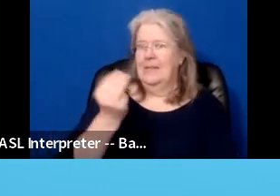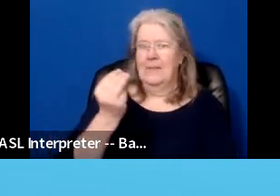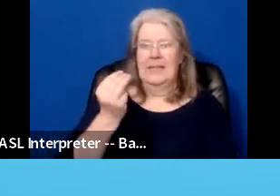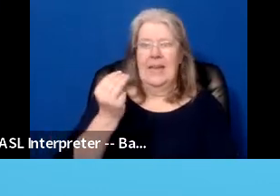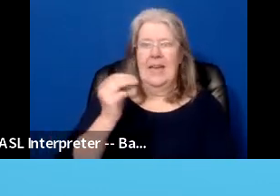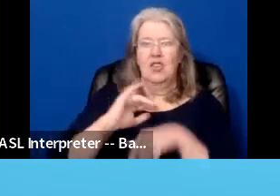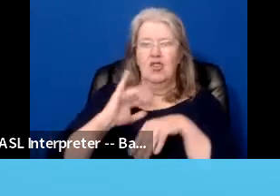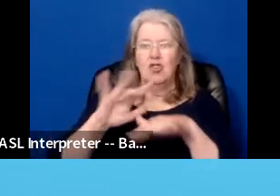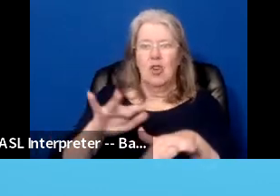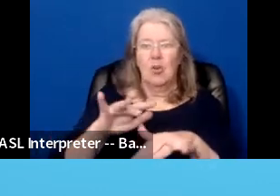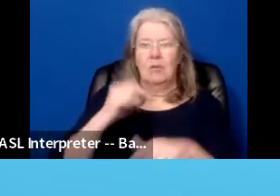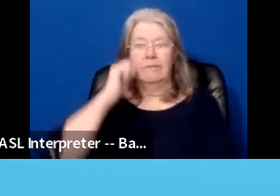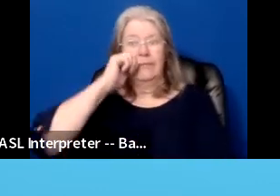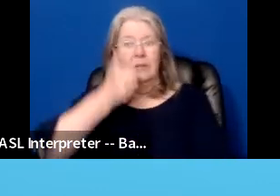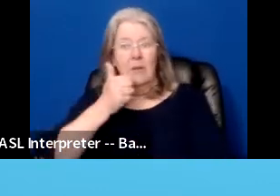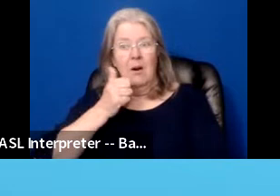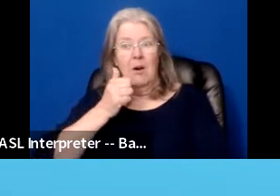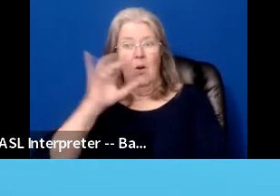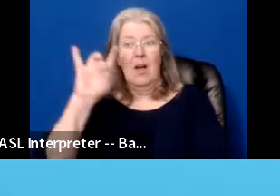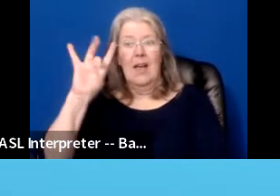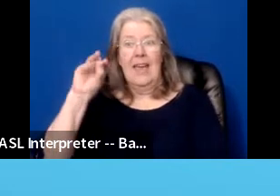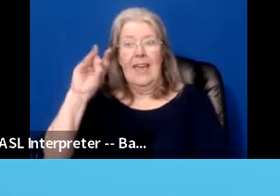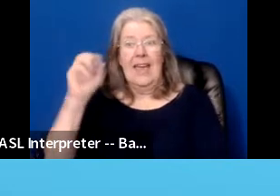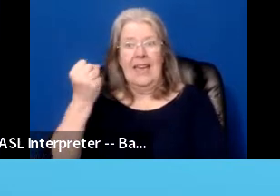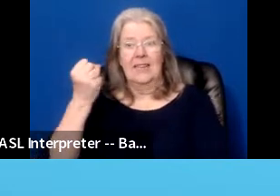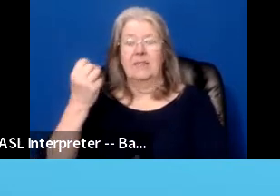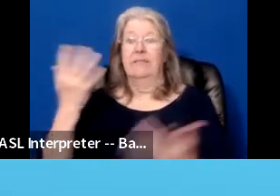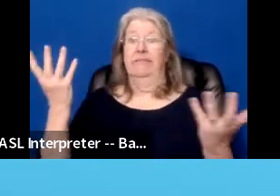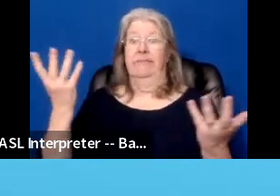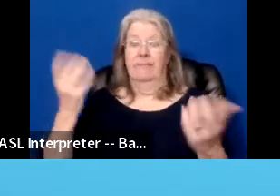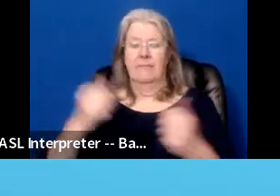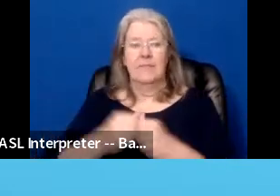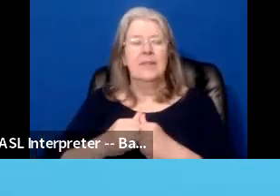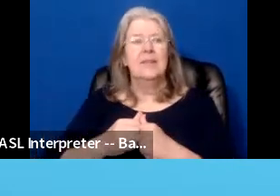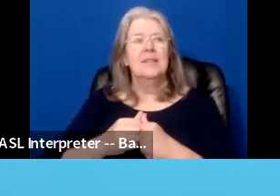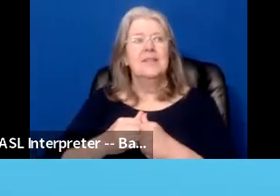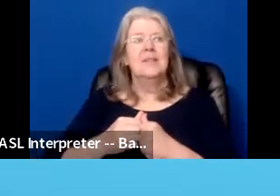we're getting to a point in all of these states where we can spend more time outside.